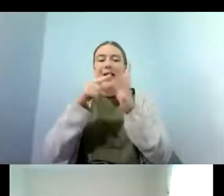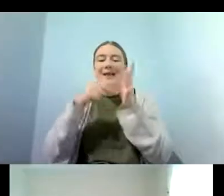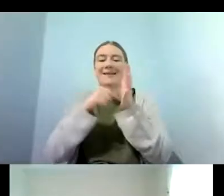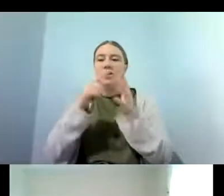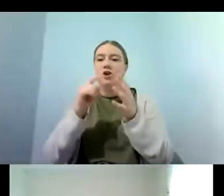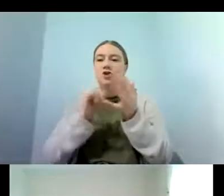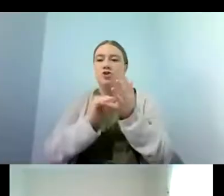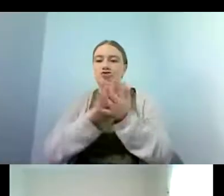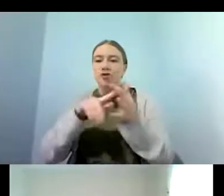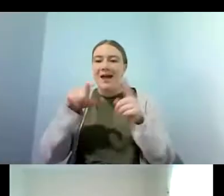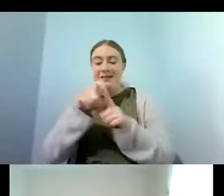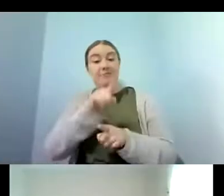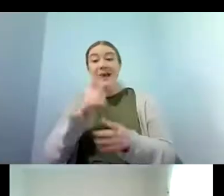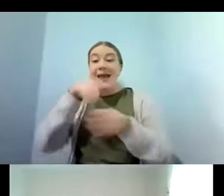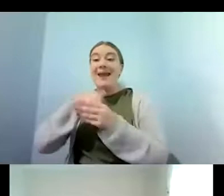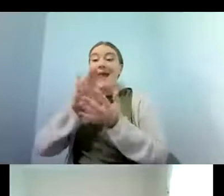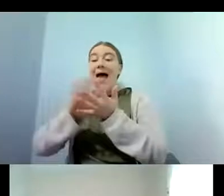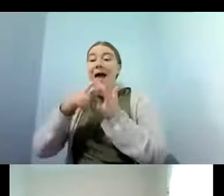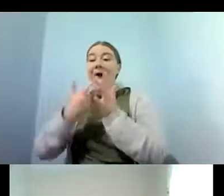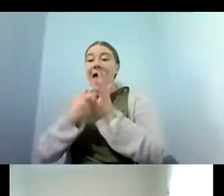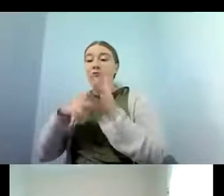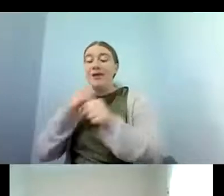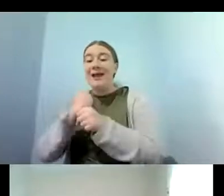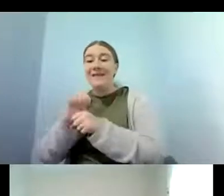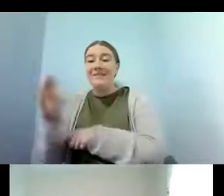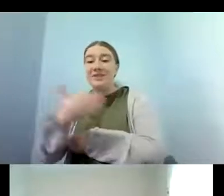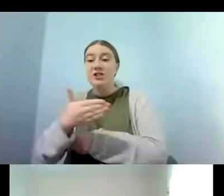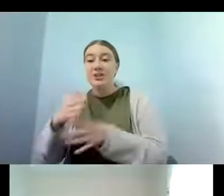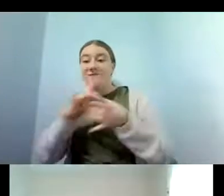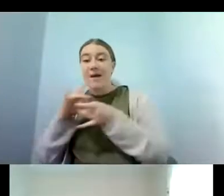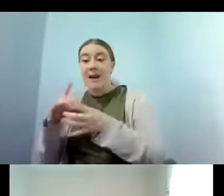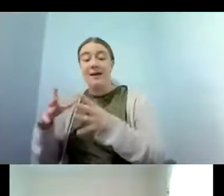family and we've got two species that live in the seven the twaite shad and the allis shad